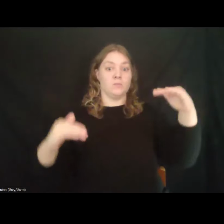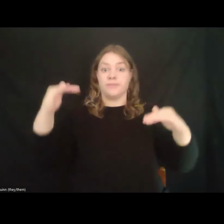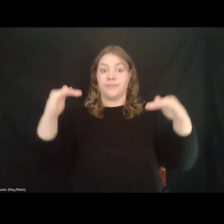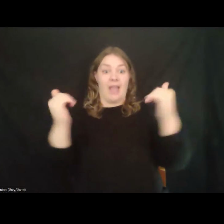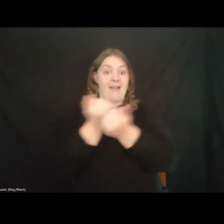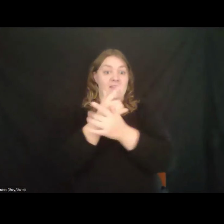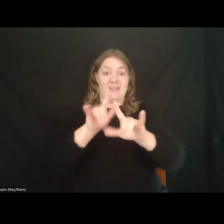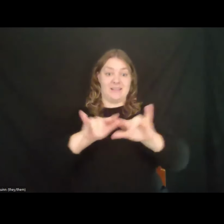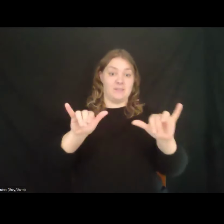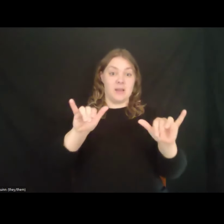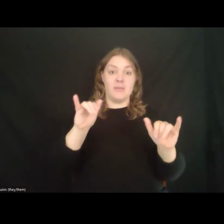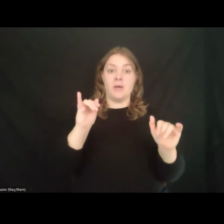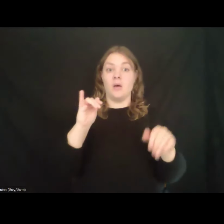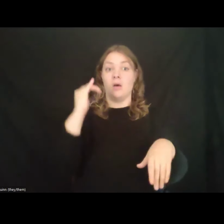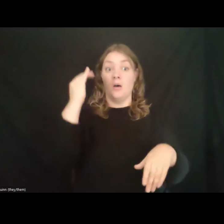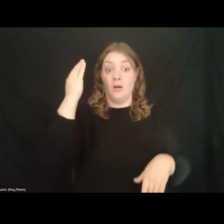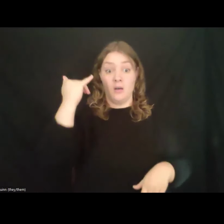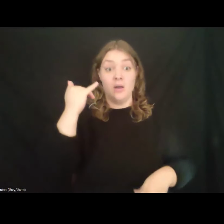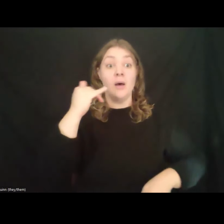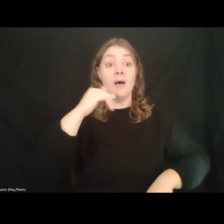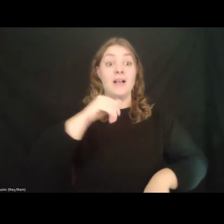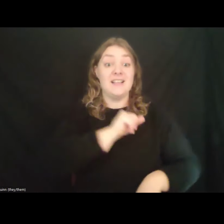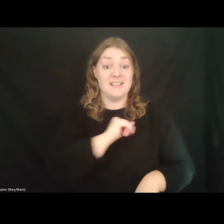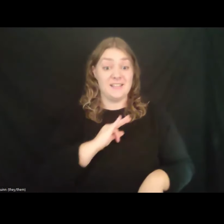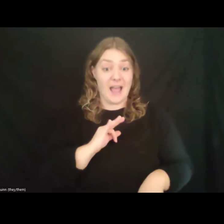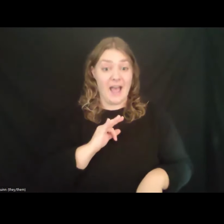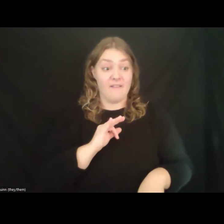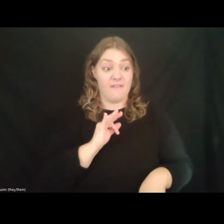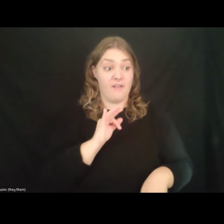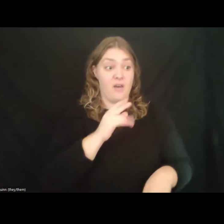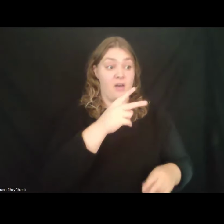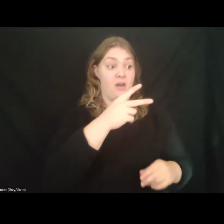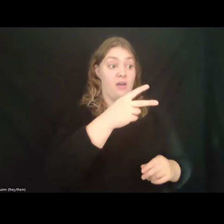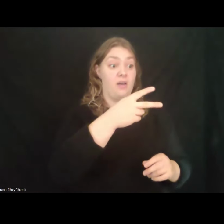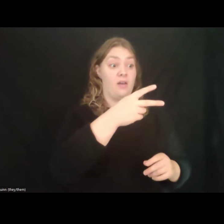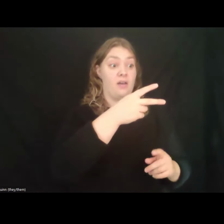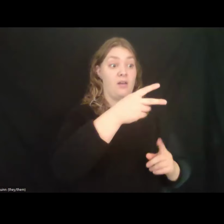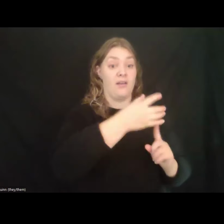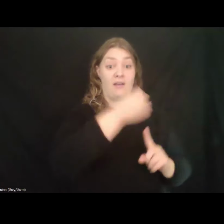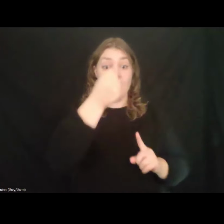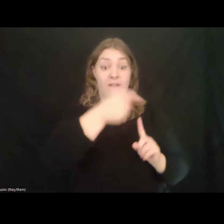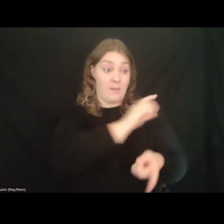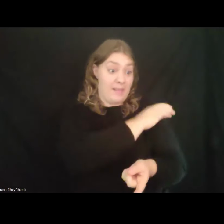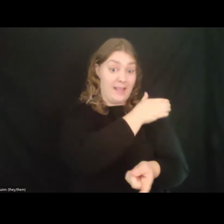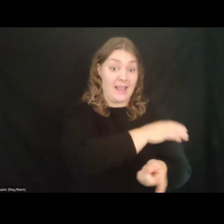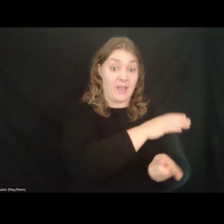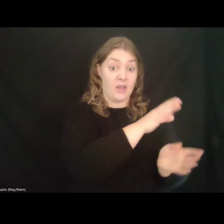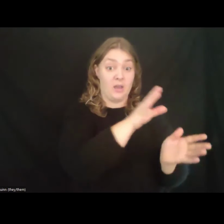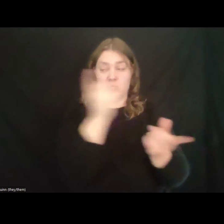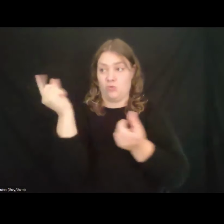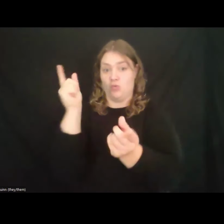out of uh the clinic to do other things you're also reducing clinical capacity um so it's really